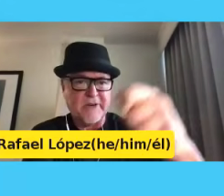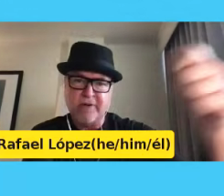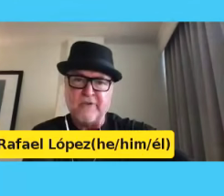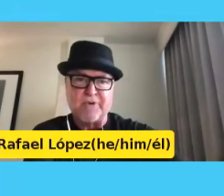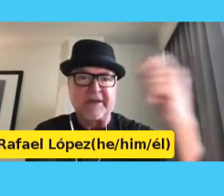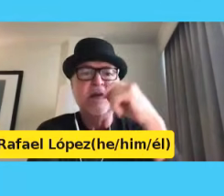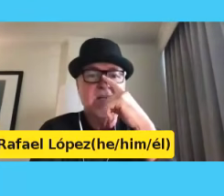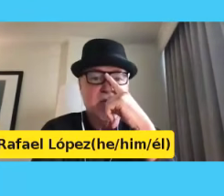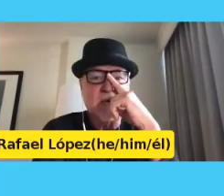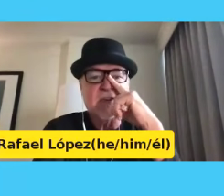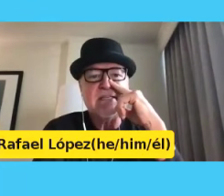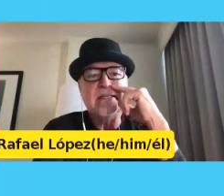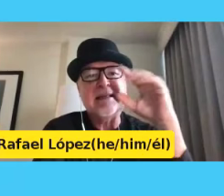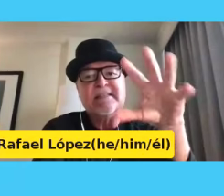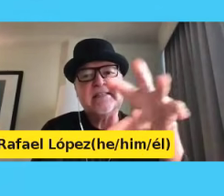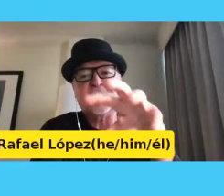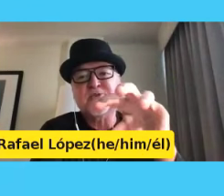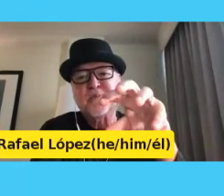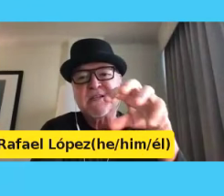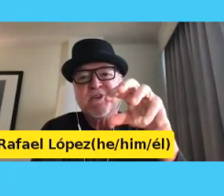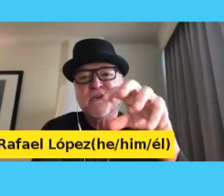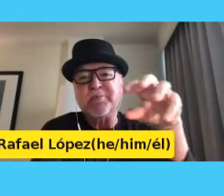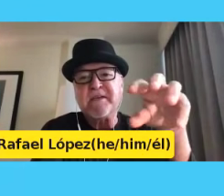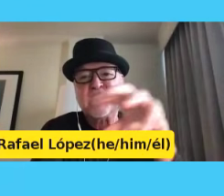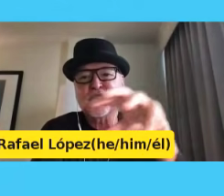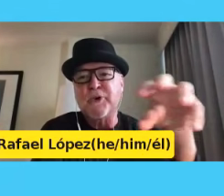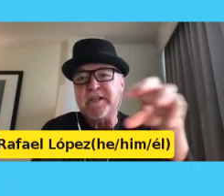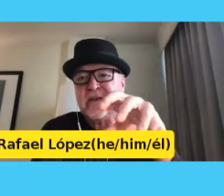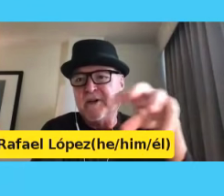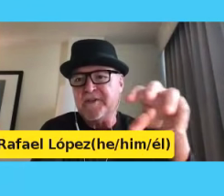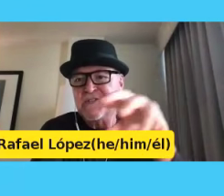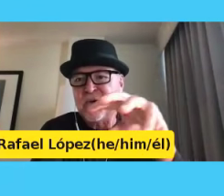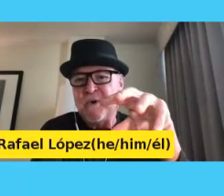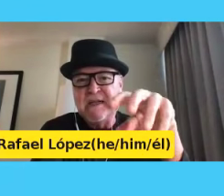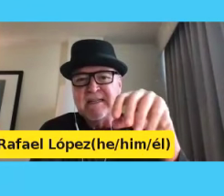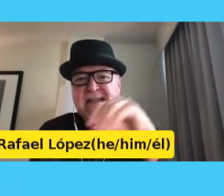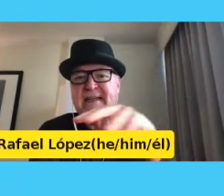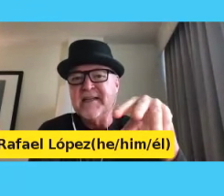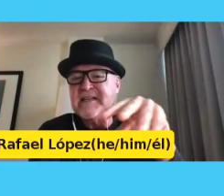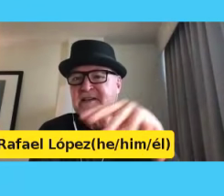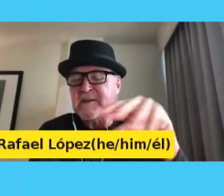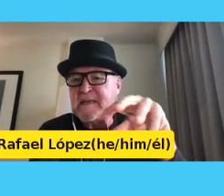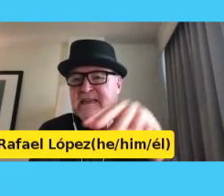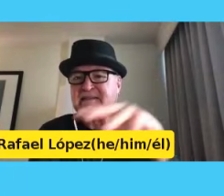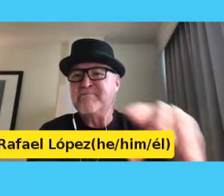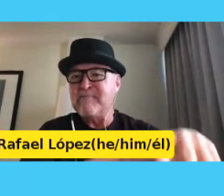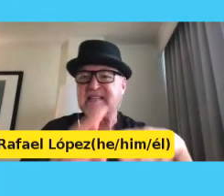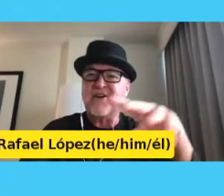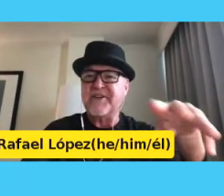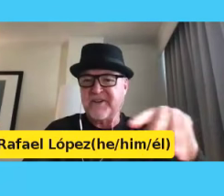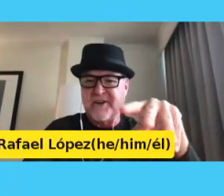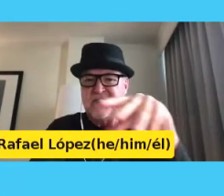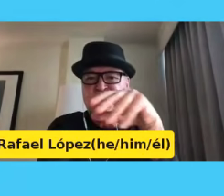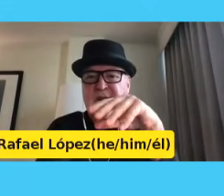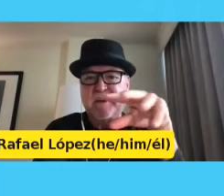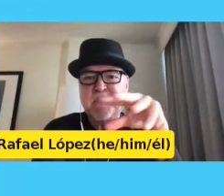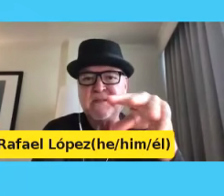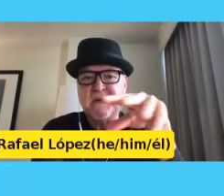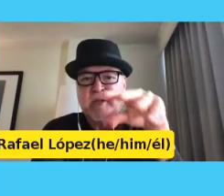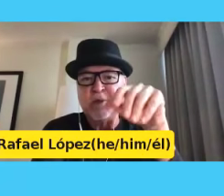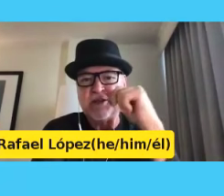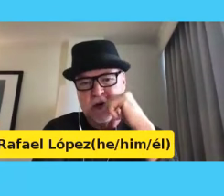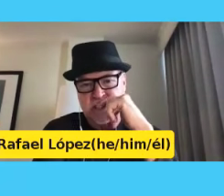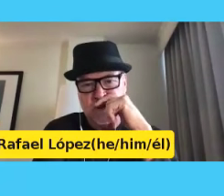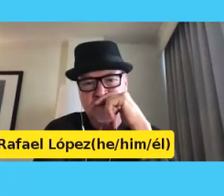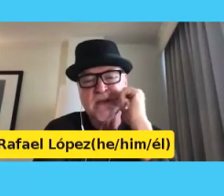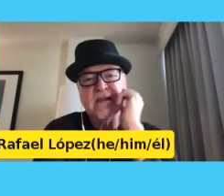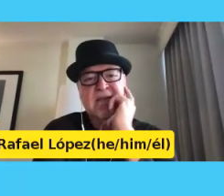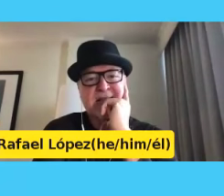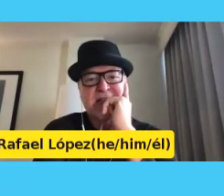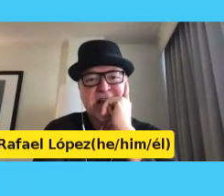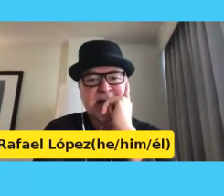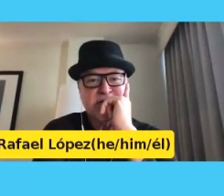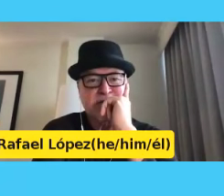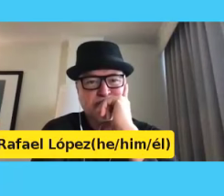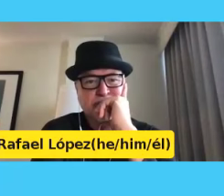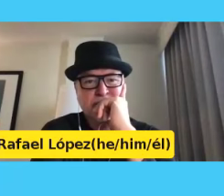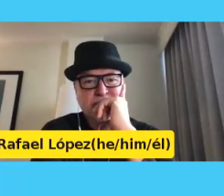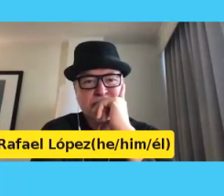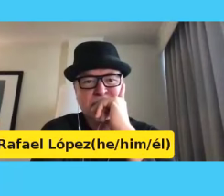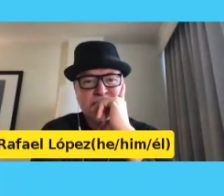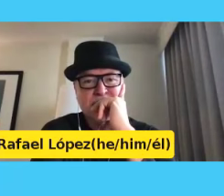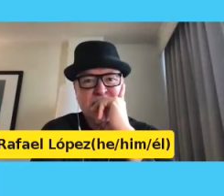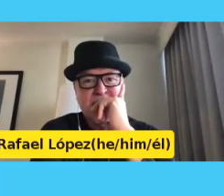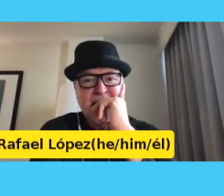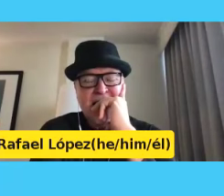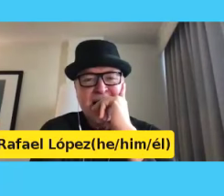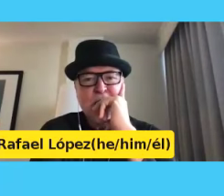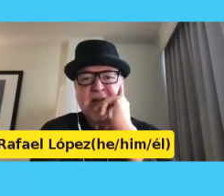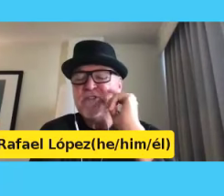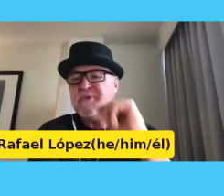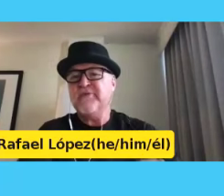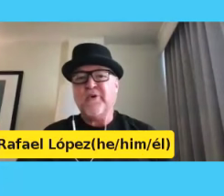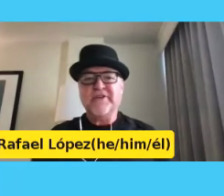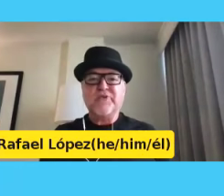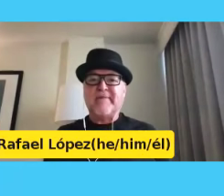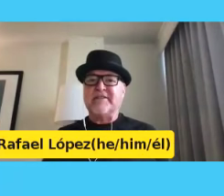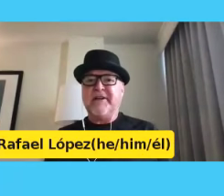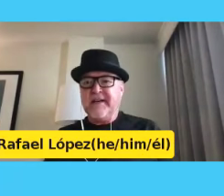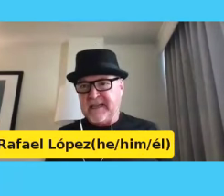adults, older adults, let's look at the next picture. And they're going to be the ones in charge of giving the younger kids the paint. I'll will have the colors take all over the mural where the kids can nowhere to go. What what's your favorite color? Purple. Go to the area